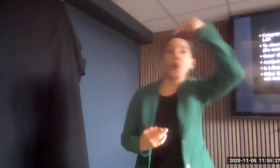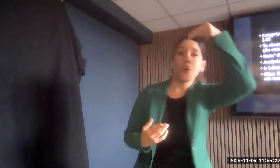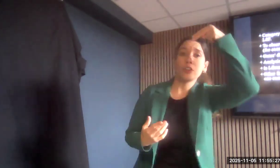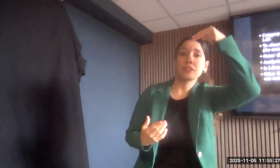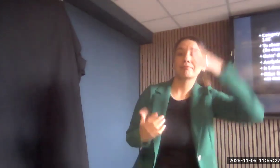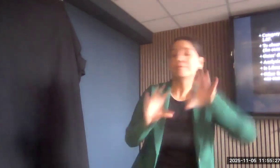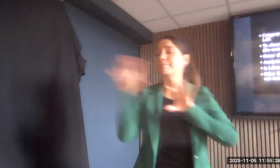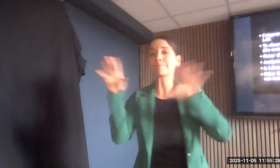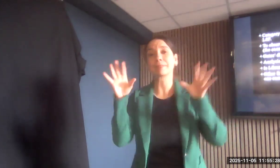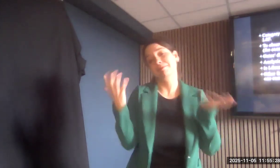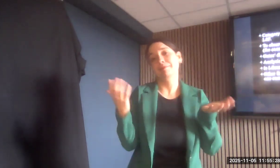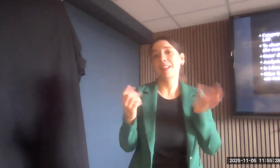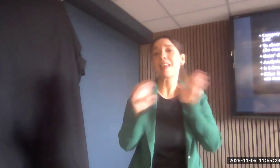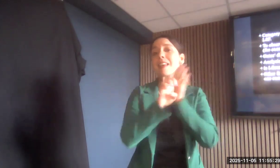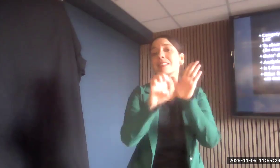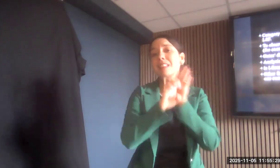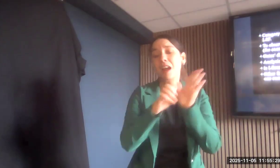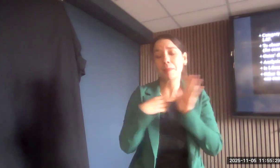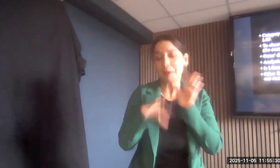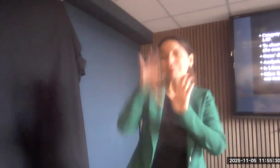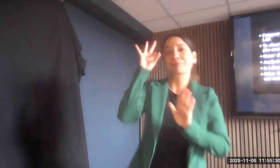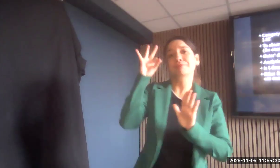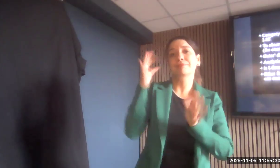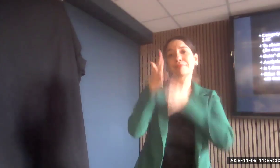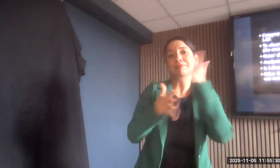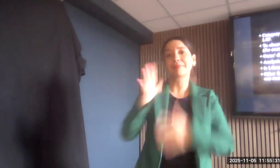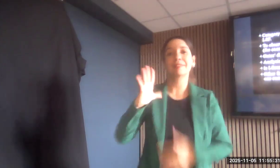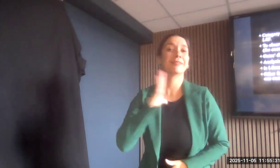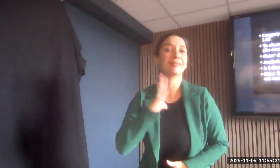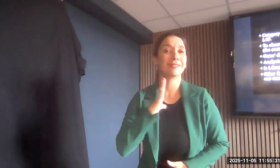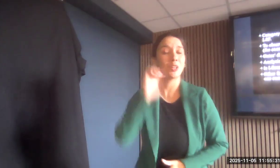The next point is around analysis of signs being collected.